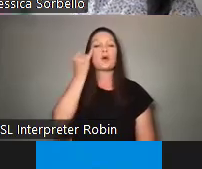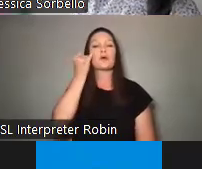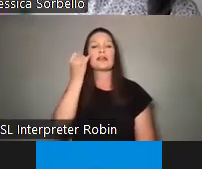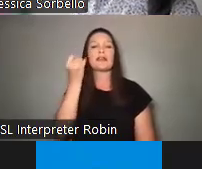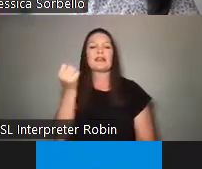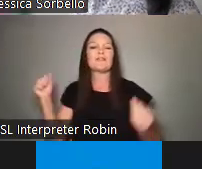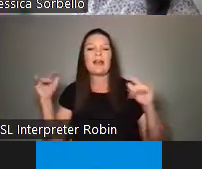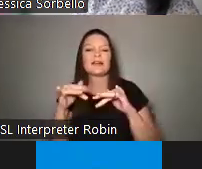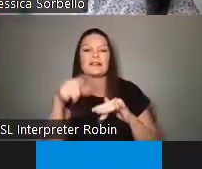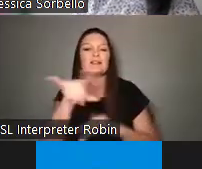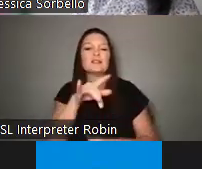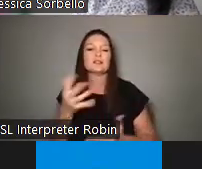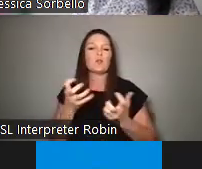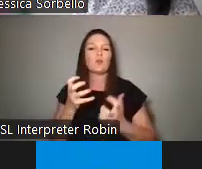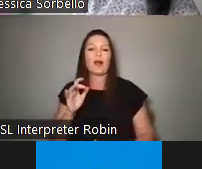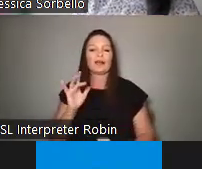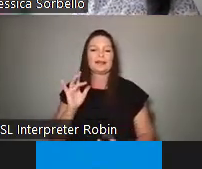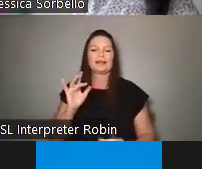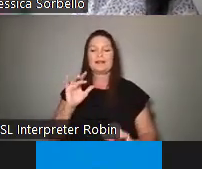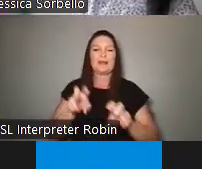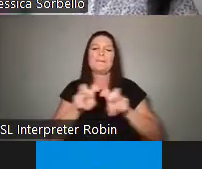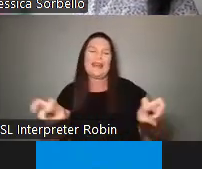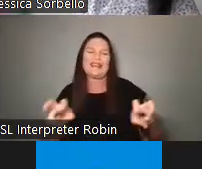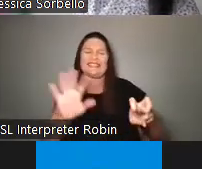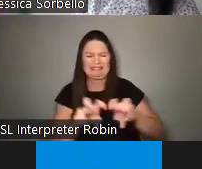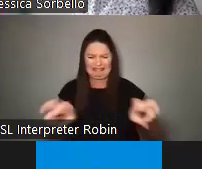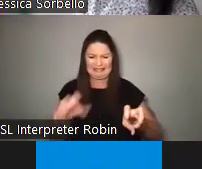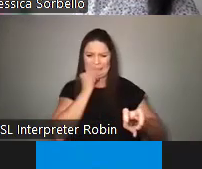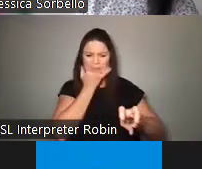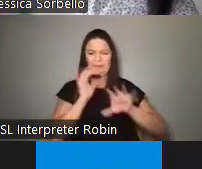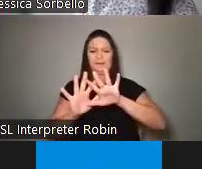wants to take a stab at raising their